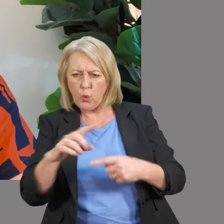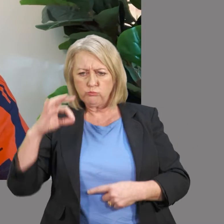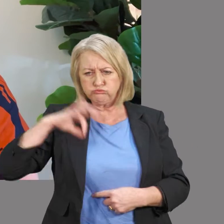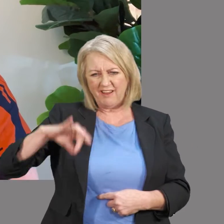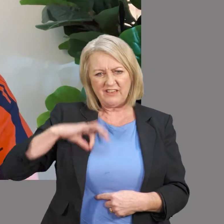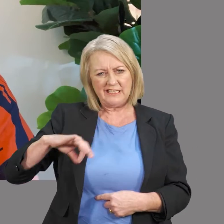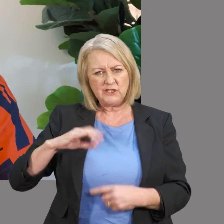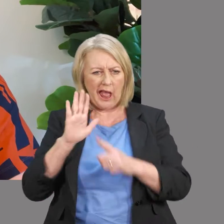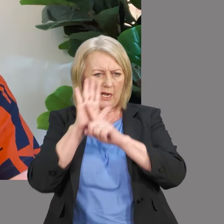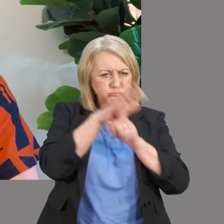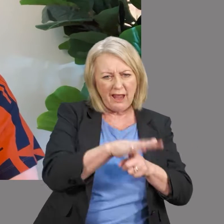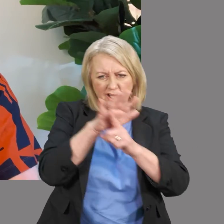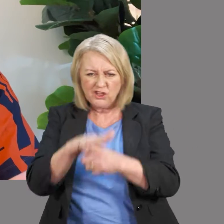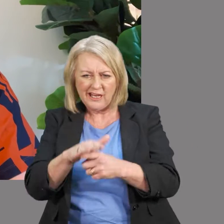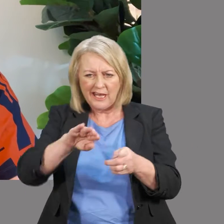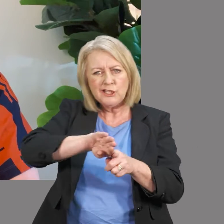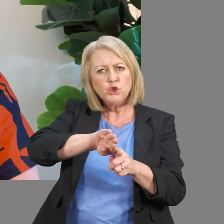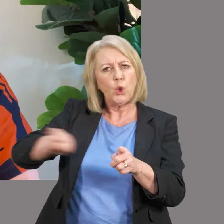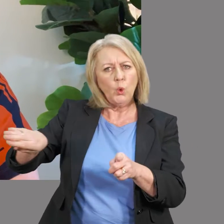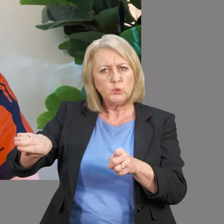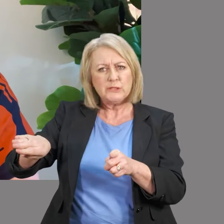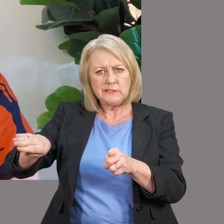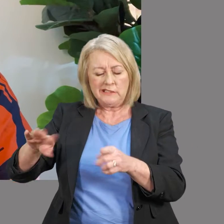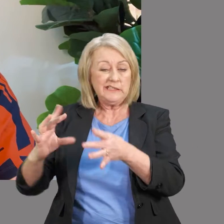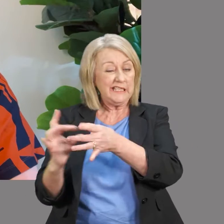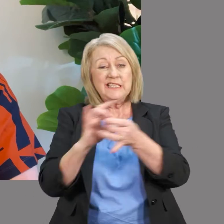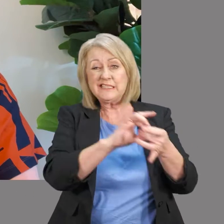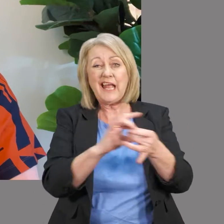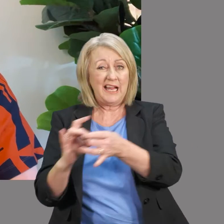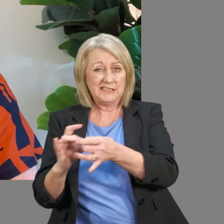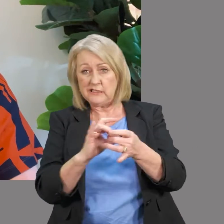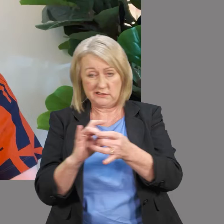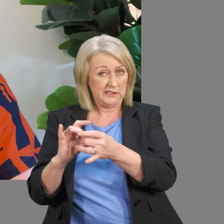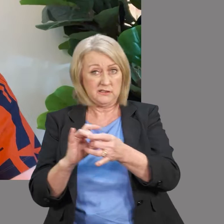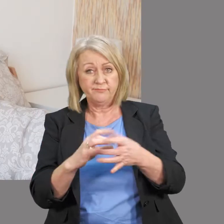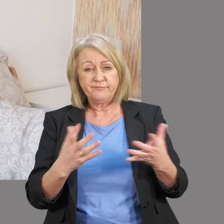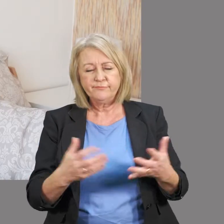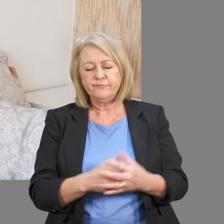oppression and exclusion – are interconnected and co-constitutive.